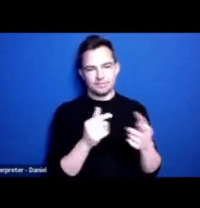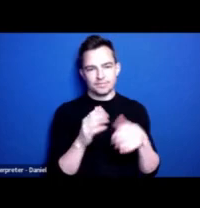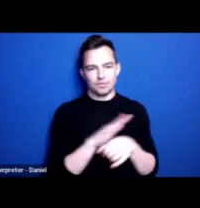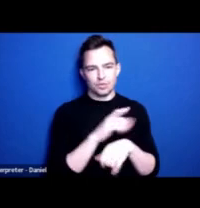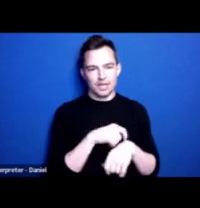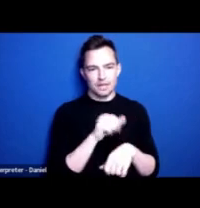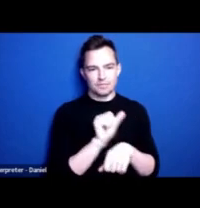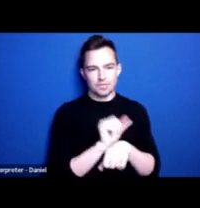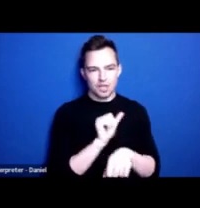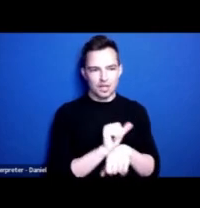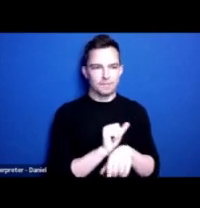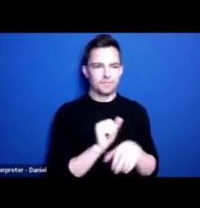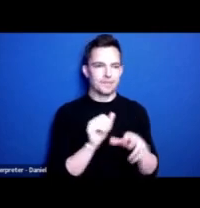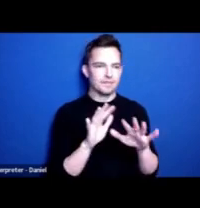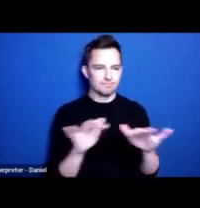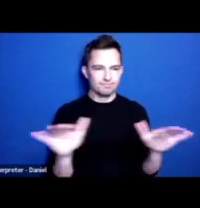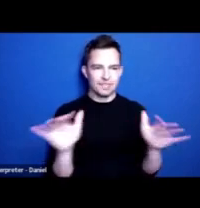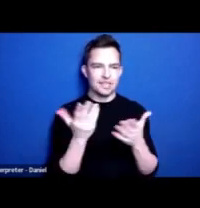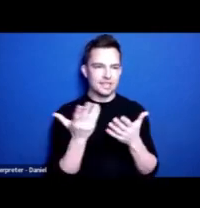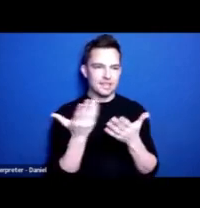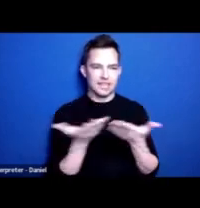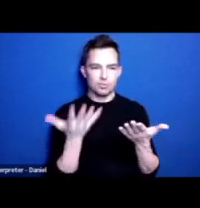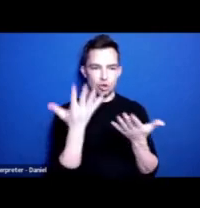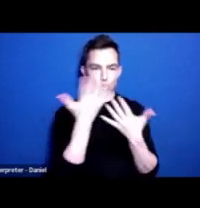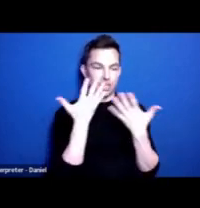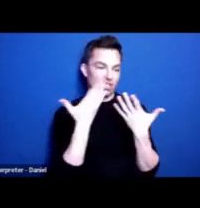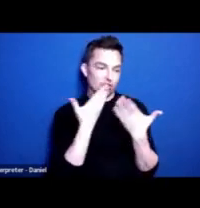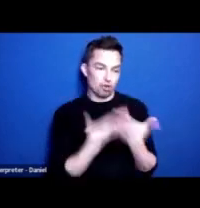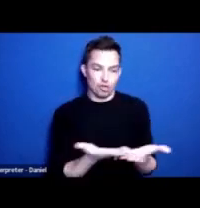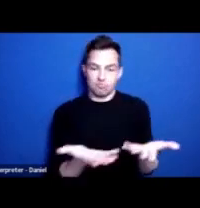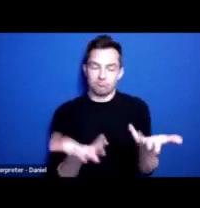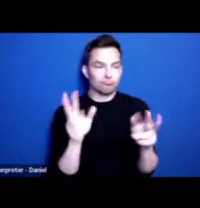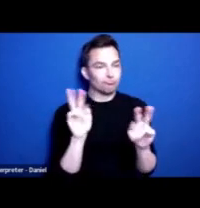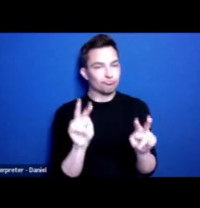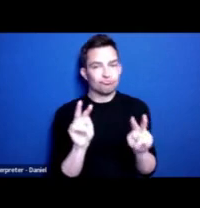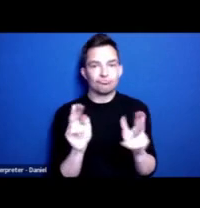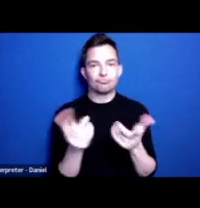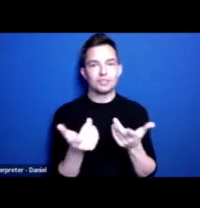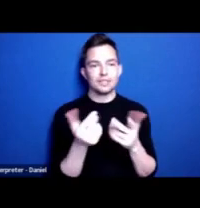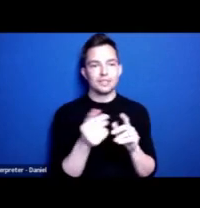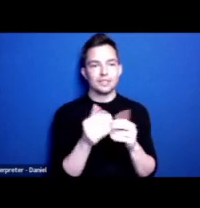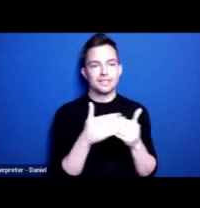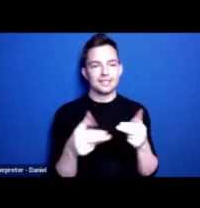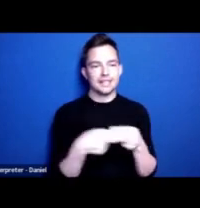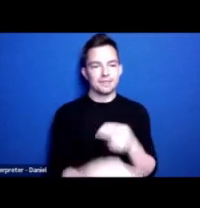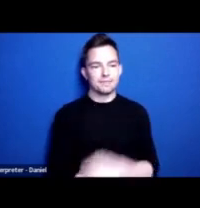independently. So things were looking really, really good. Next slide please. So the way